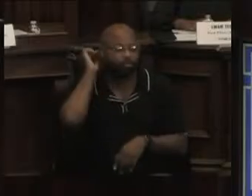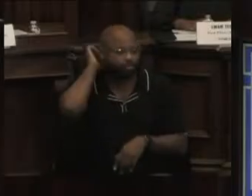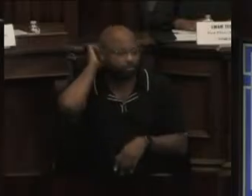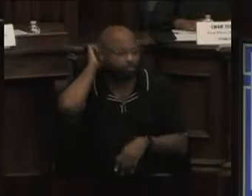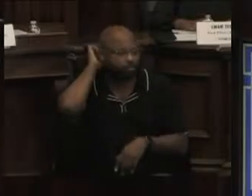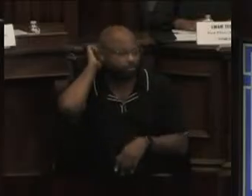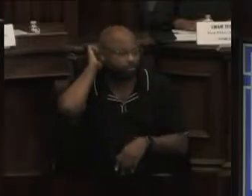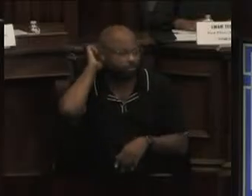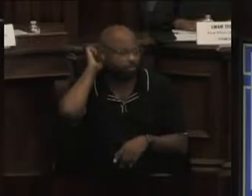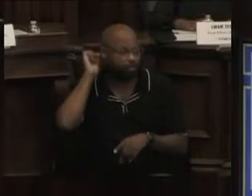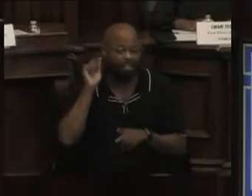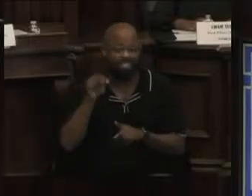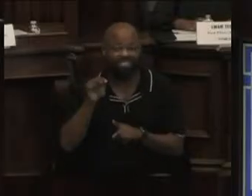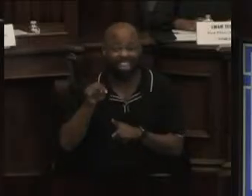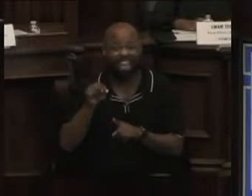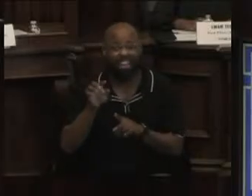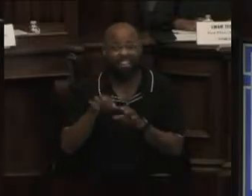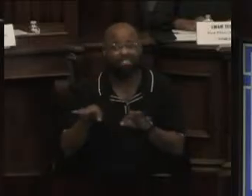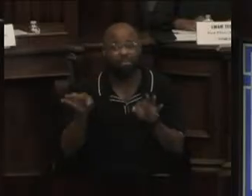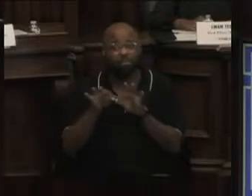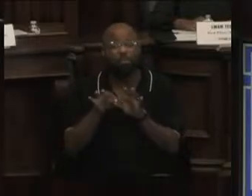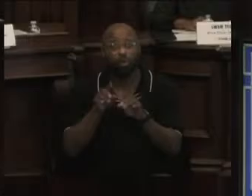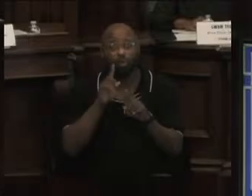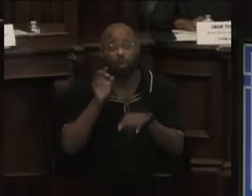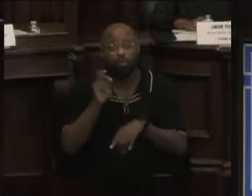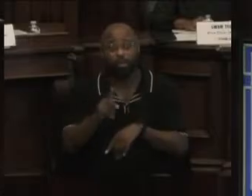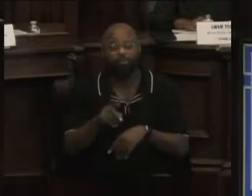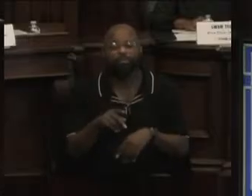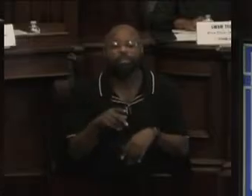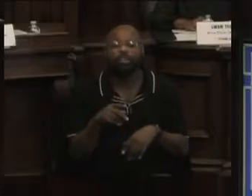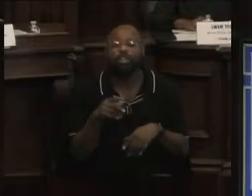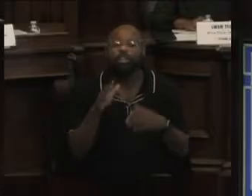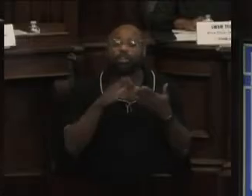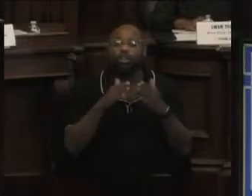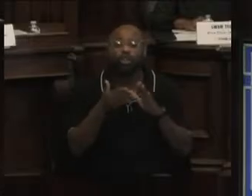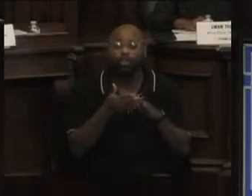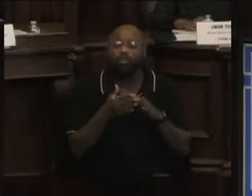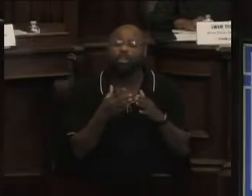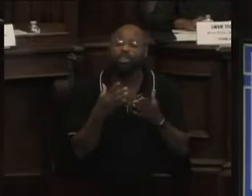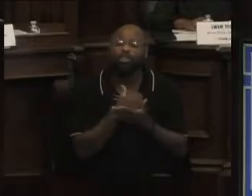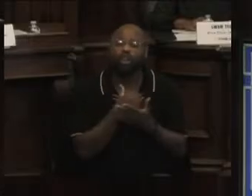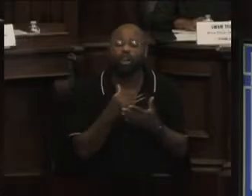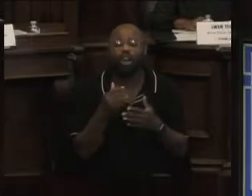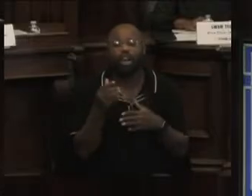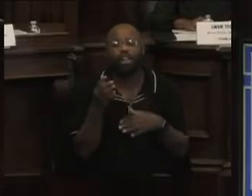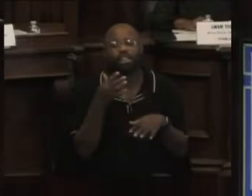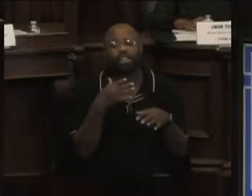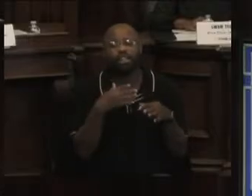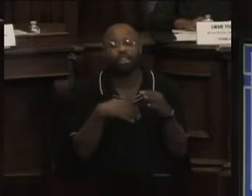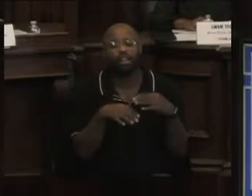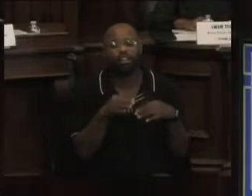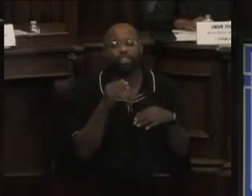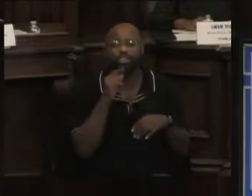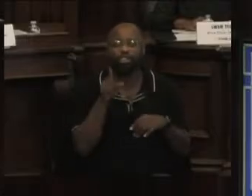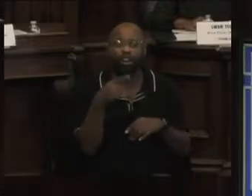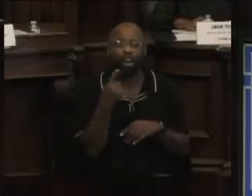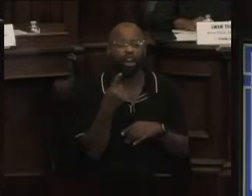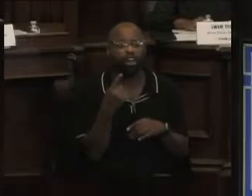analyzing, acting, and reporting back. And I might add that that distinction matters.